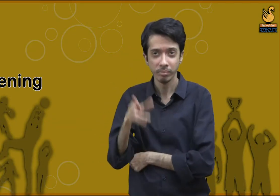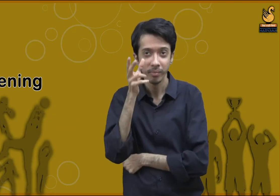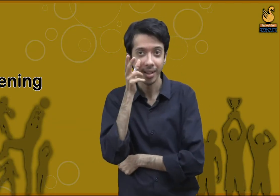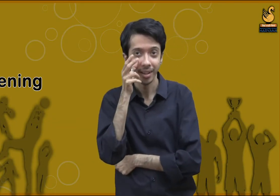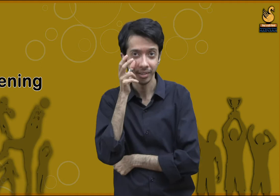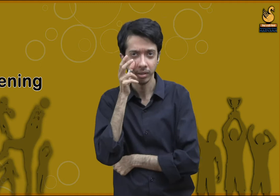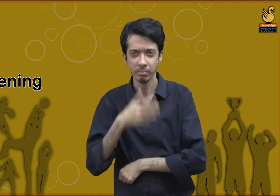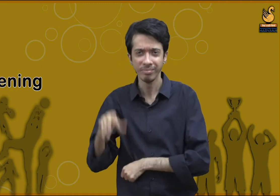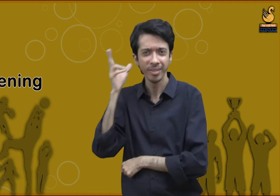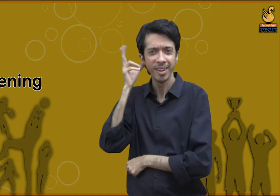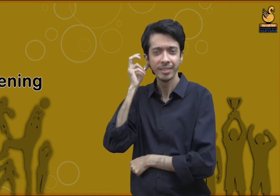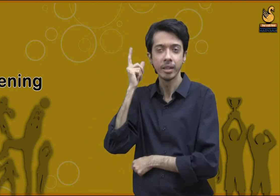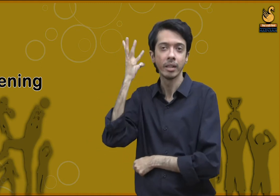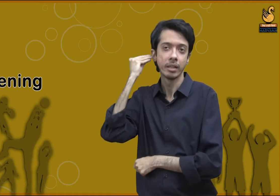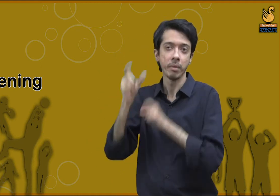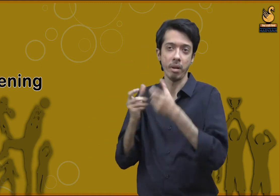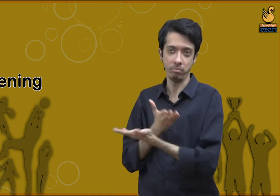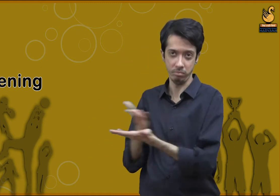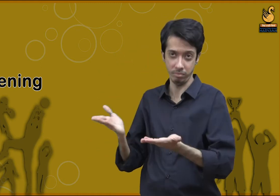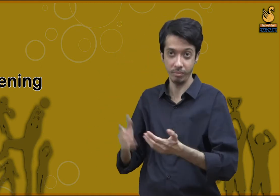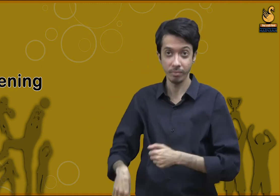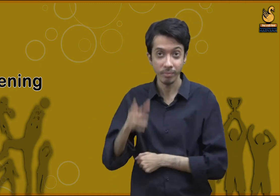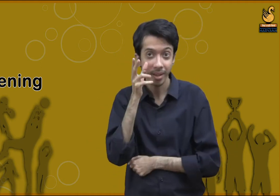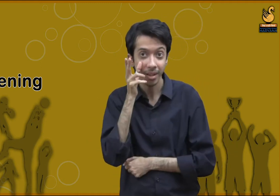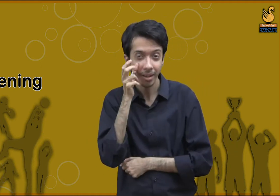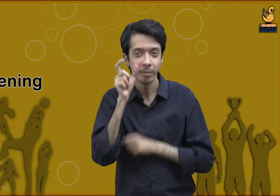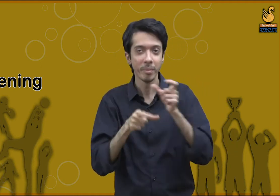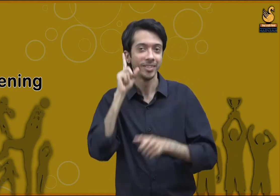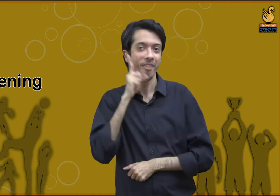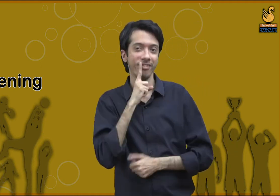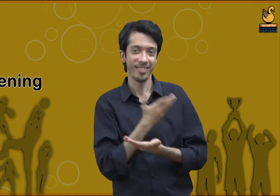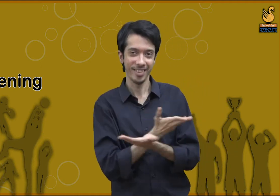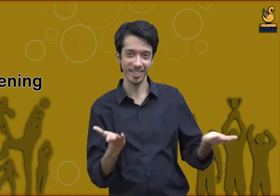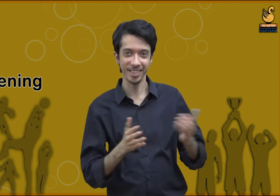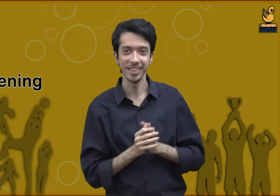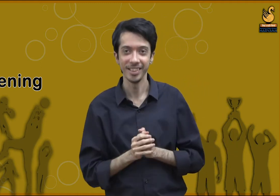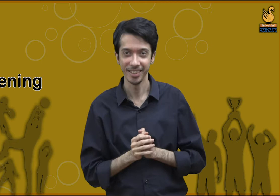Hearing people listen through ears and deaf people listen through their eyes.